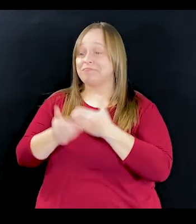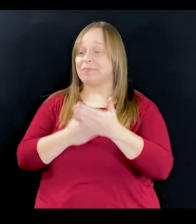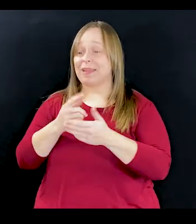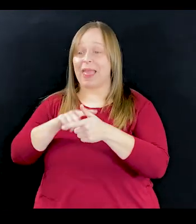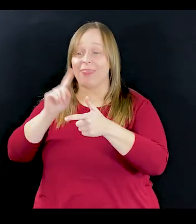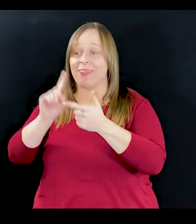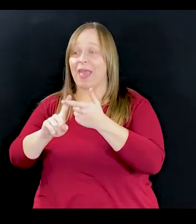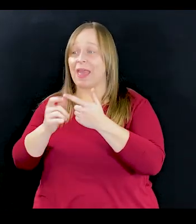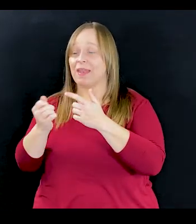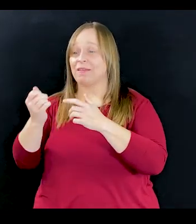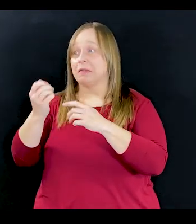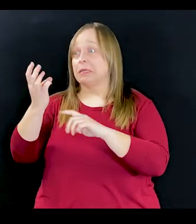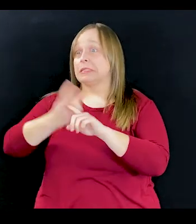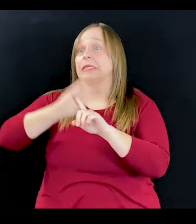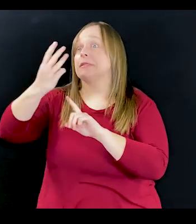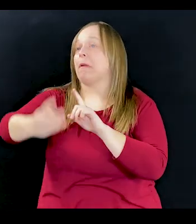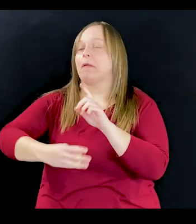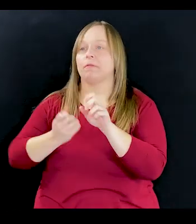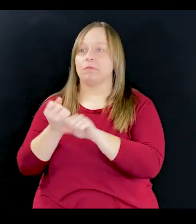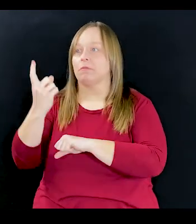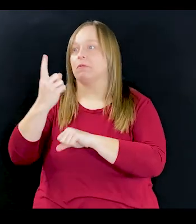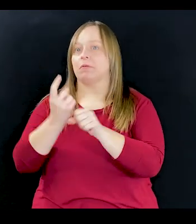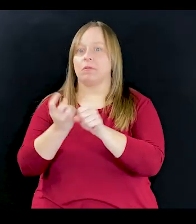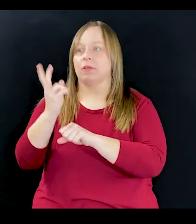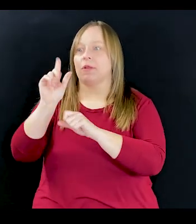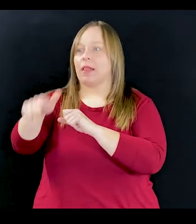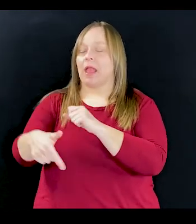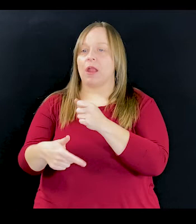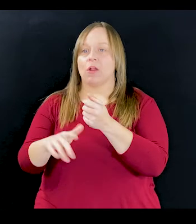and then another couple of months or even a couple of years later if they